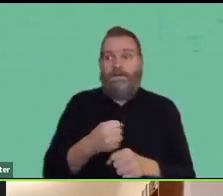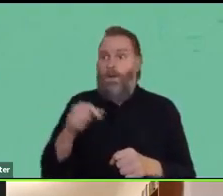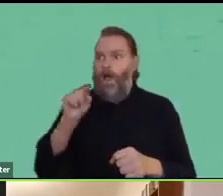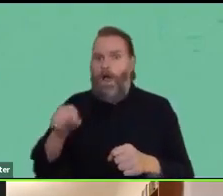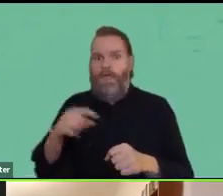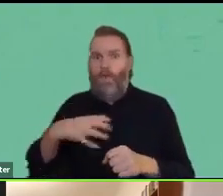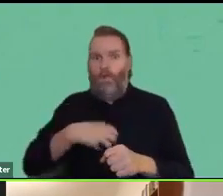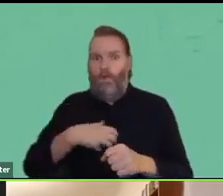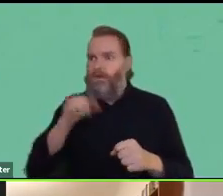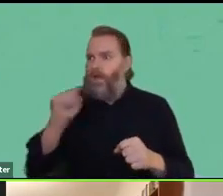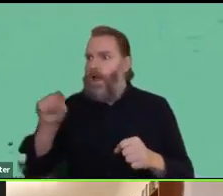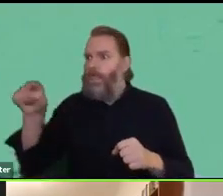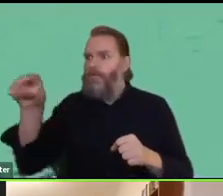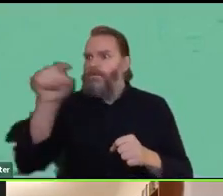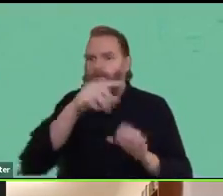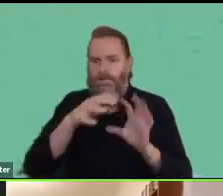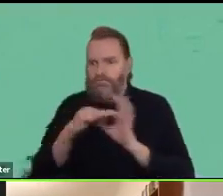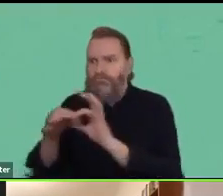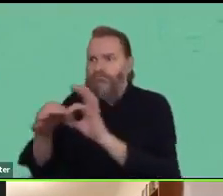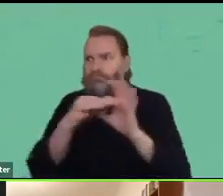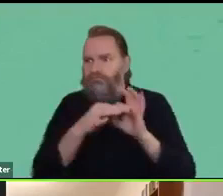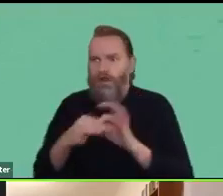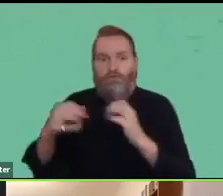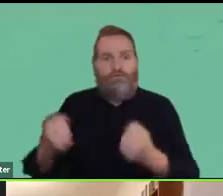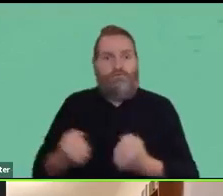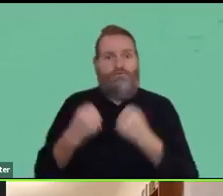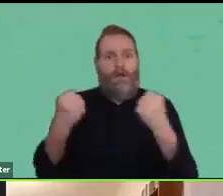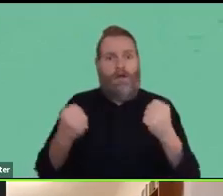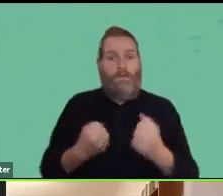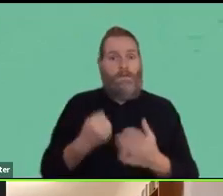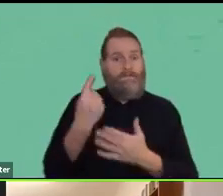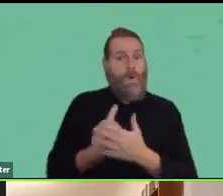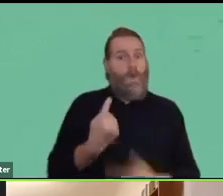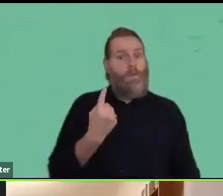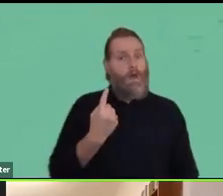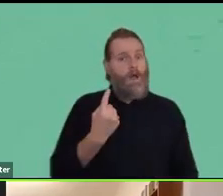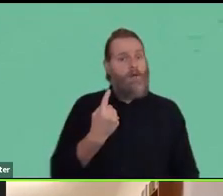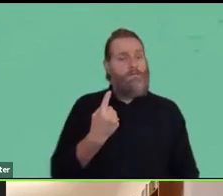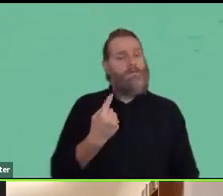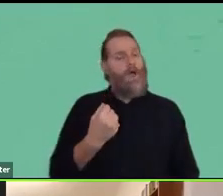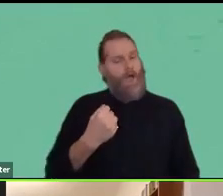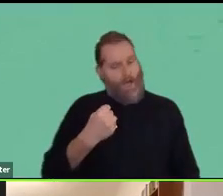much stronger but if it is just us we know that the work our members are doing is so pivotal